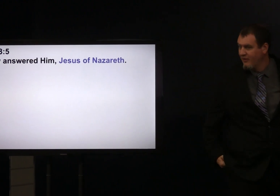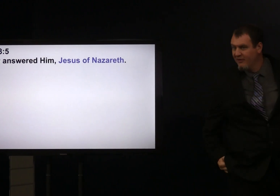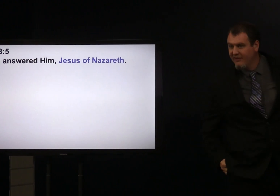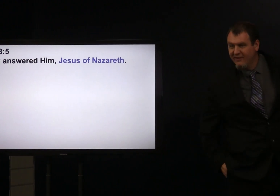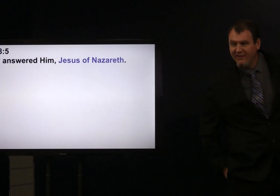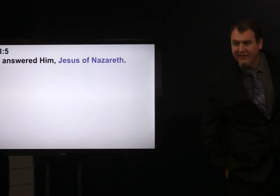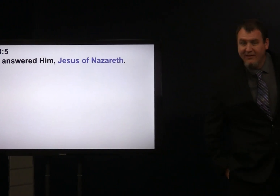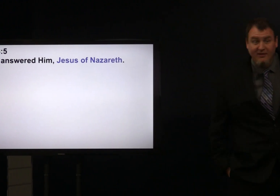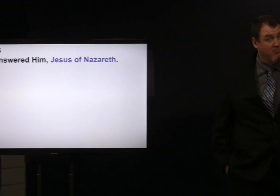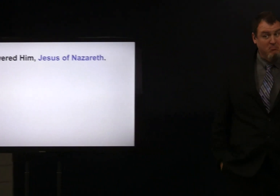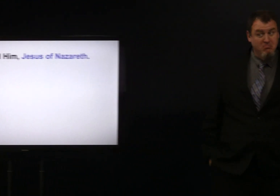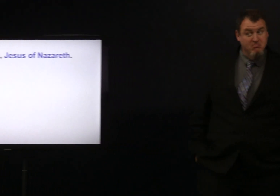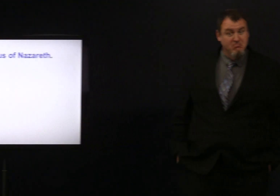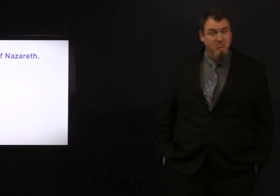when Jesus answers him what does he say